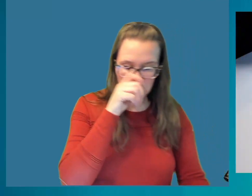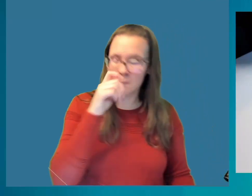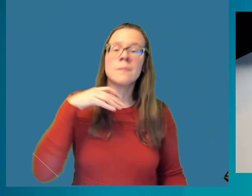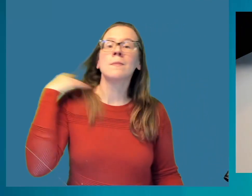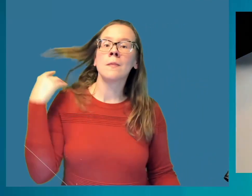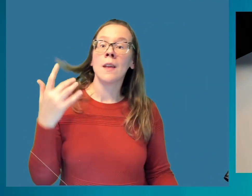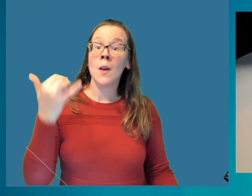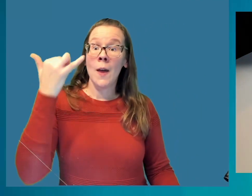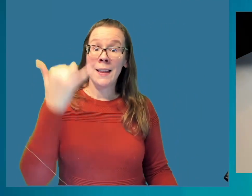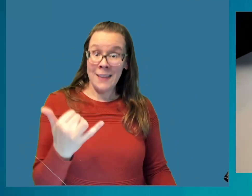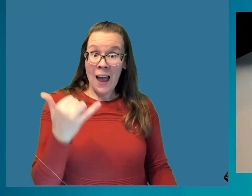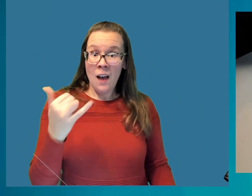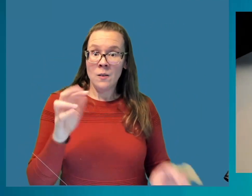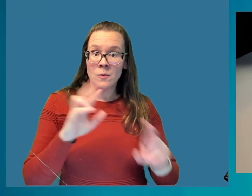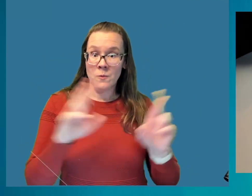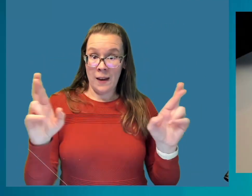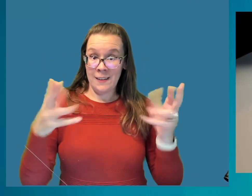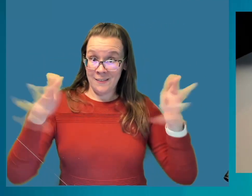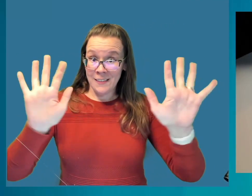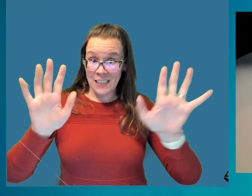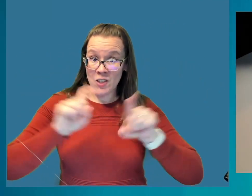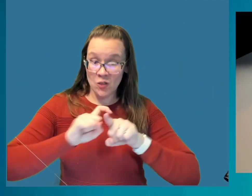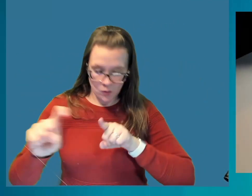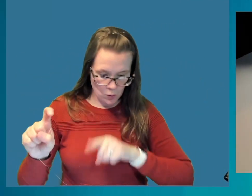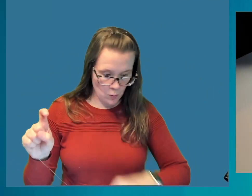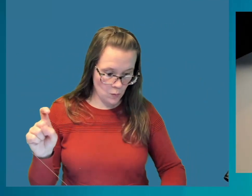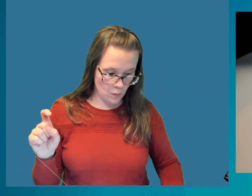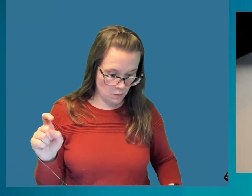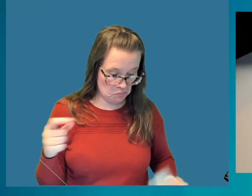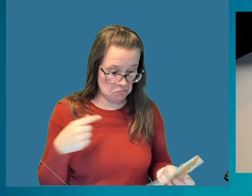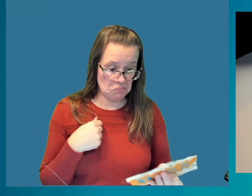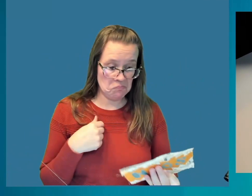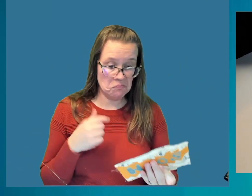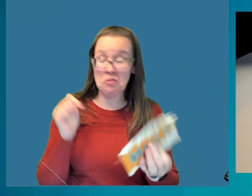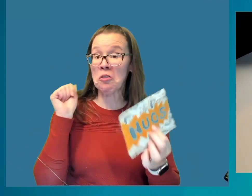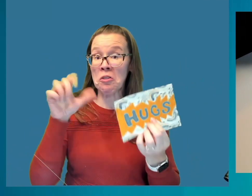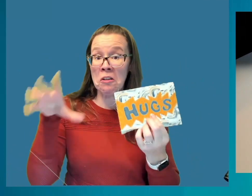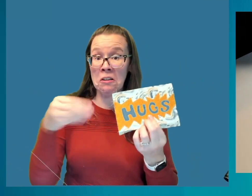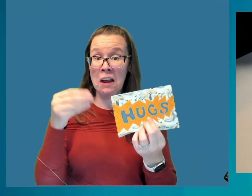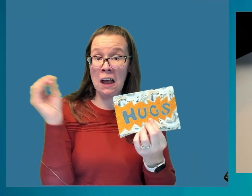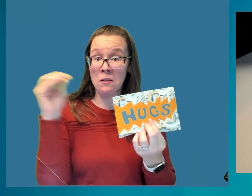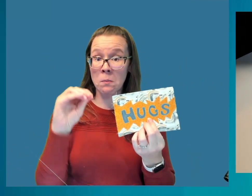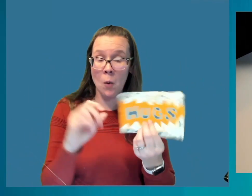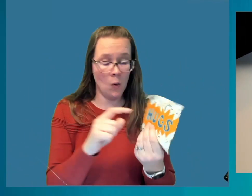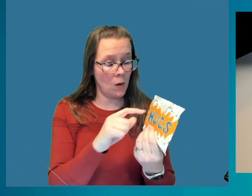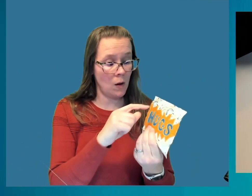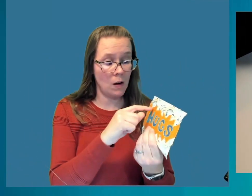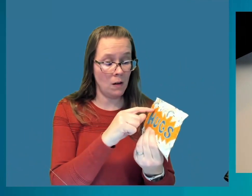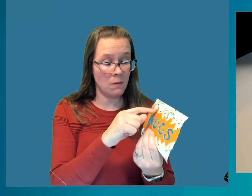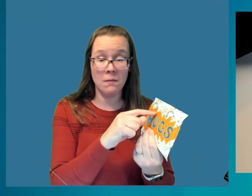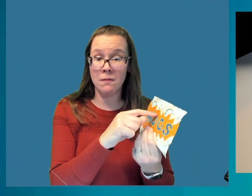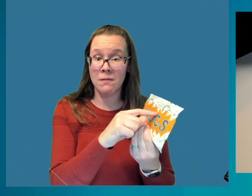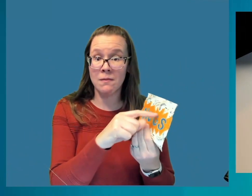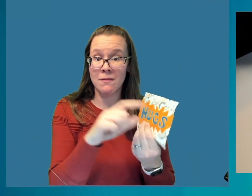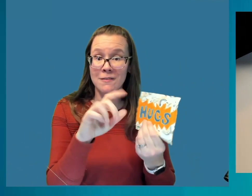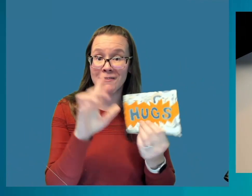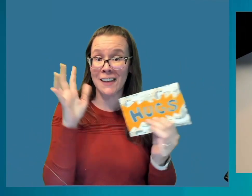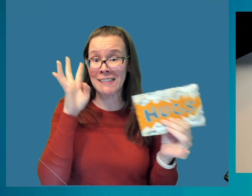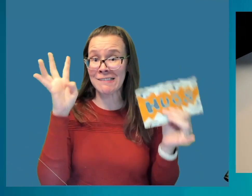that is what it's going to look like. So for the next step, um, we've quilted the inside. You can always add more quilting: